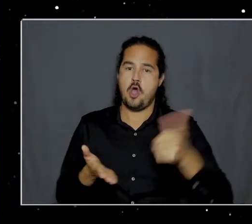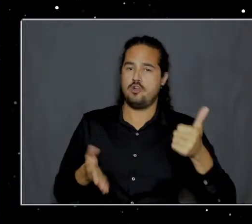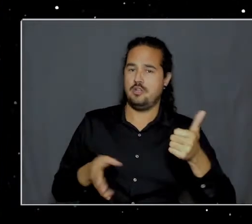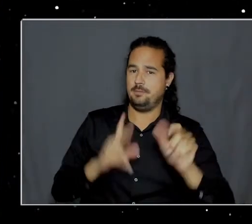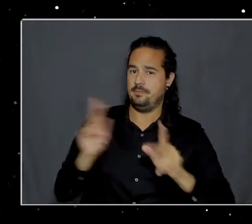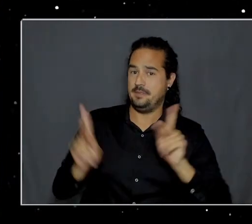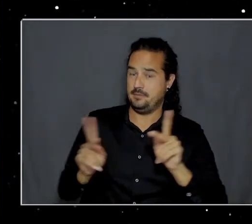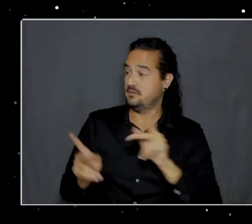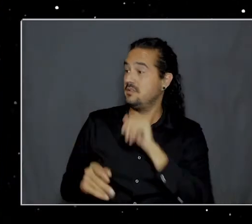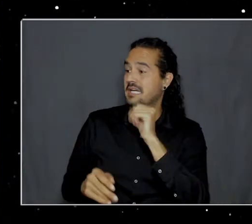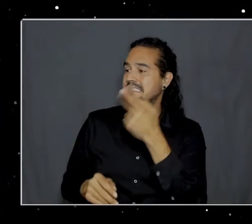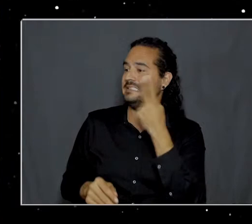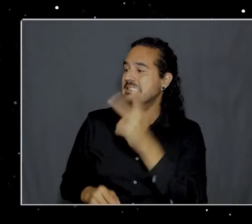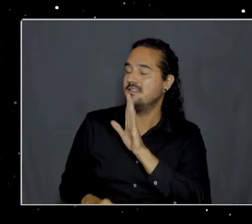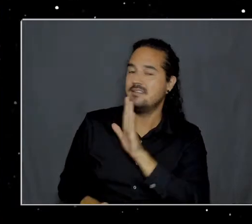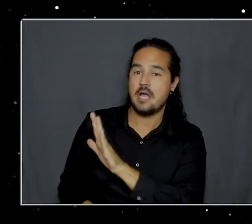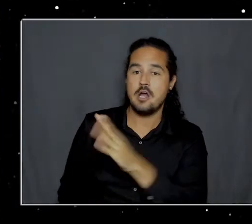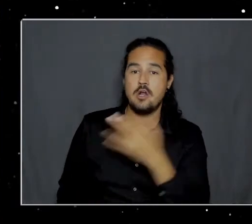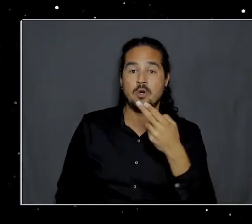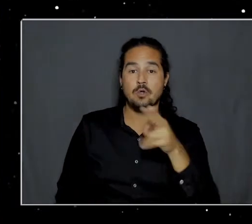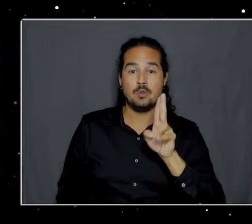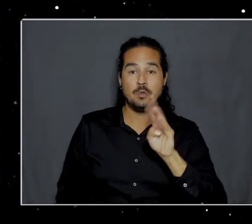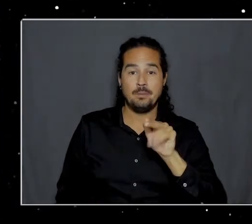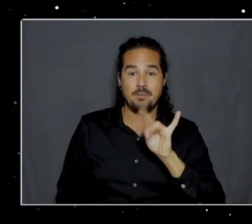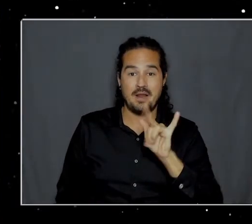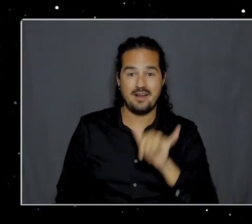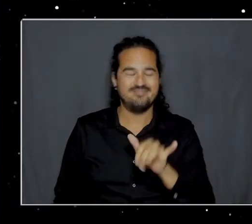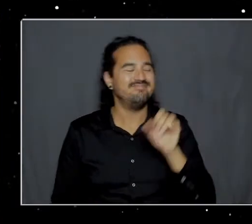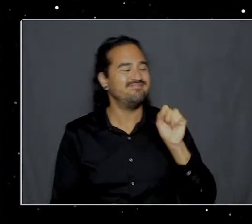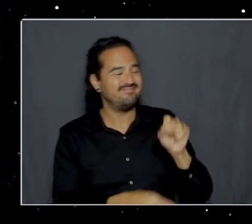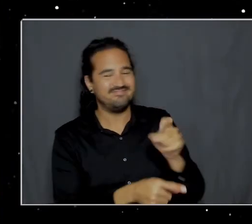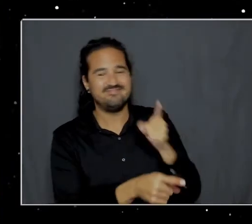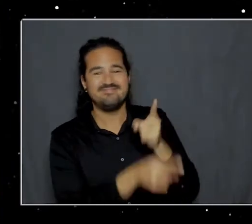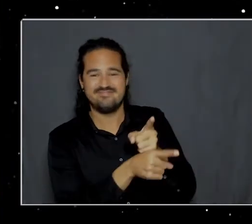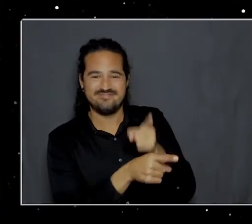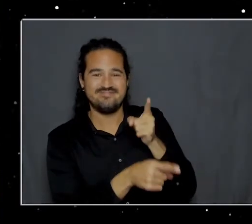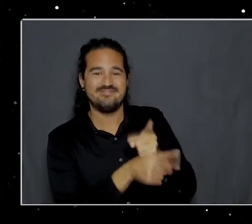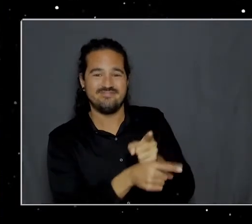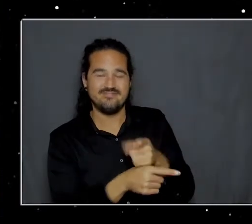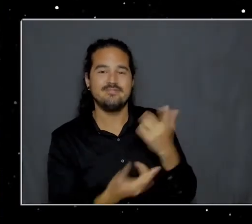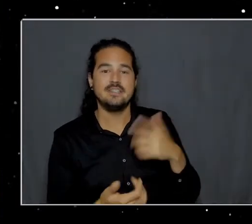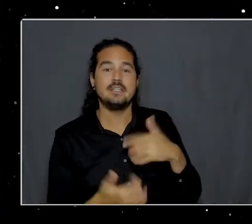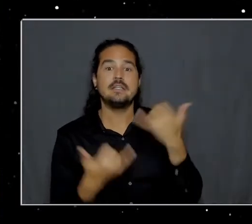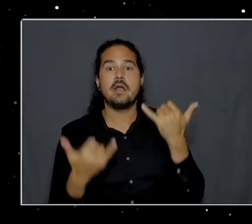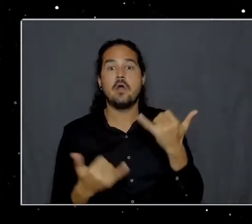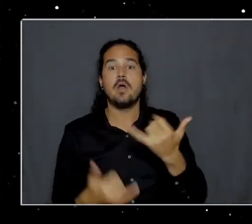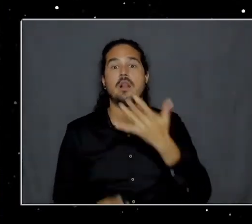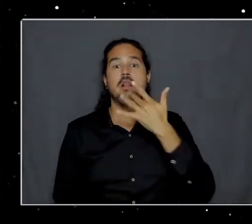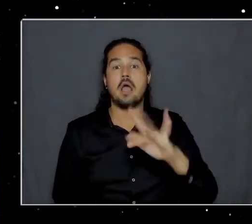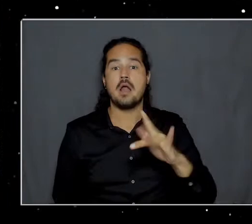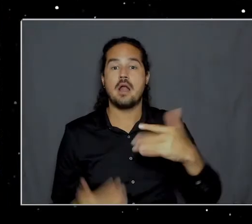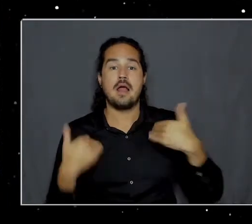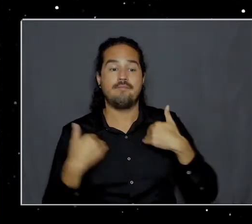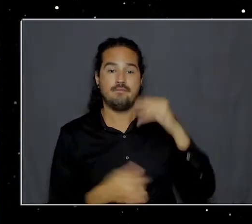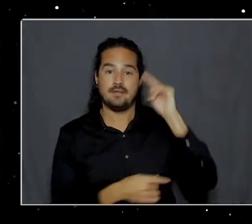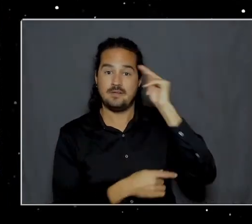JOHN A. POWELL: WELL, THAT'S EXACTLY RIGHT. IN FACT, NOW WE HAVE THE ADVANTAGE OF NEUROSCIENCE, AND